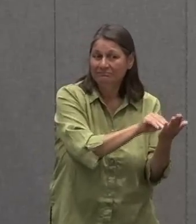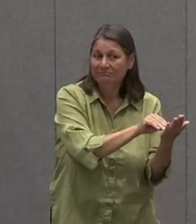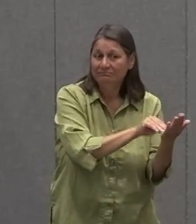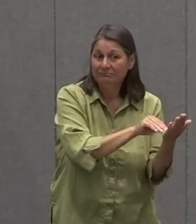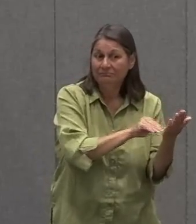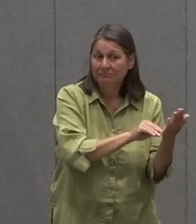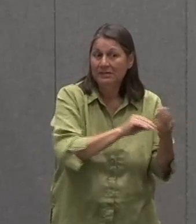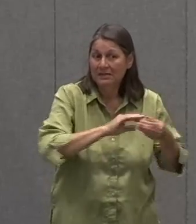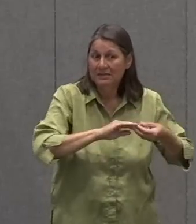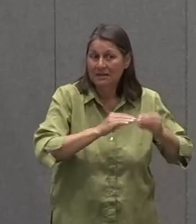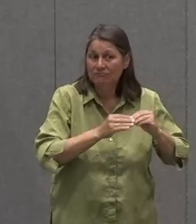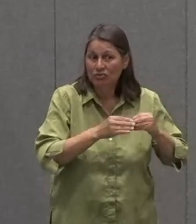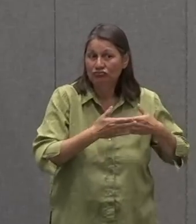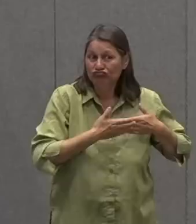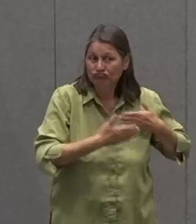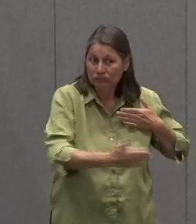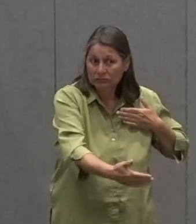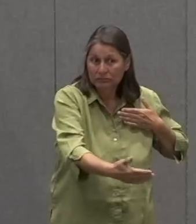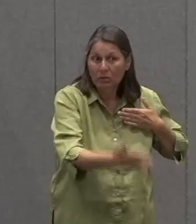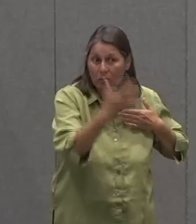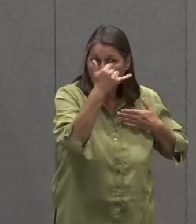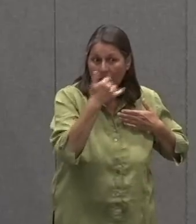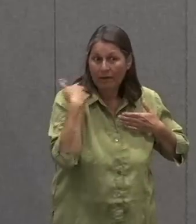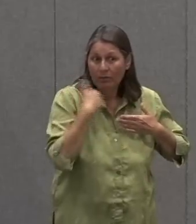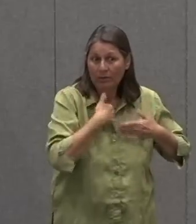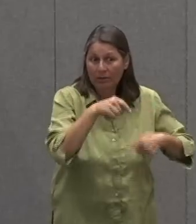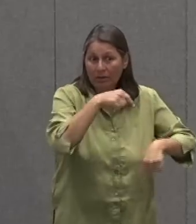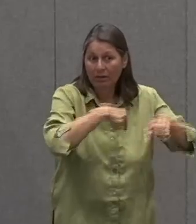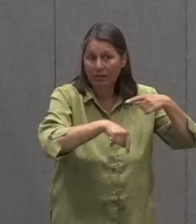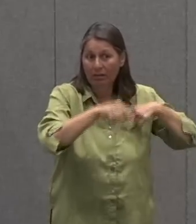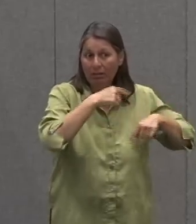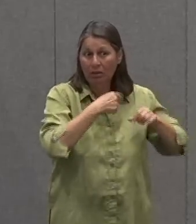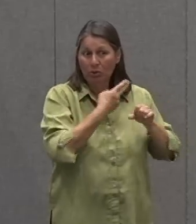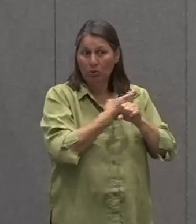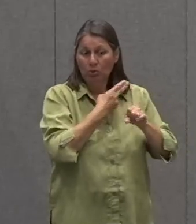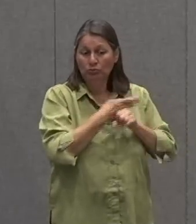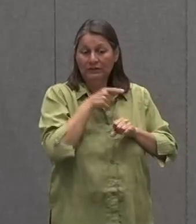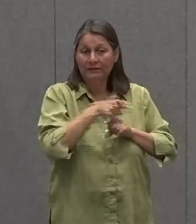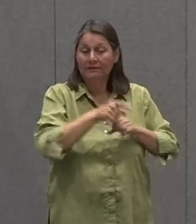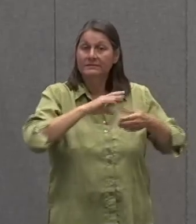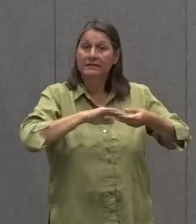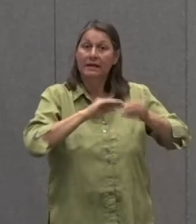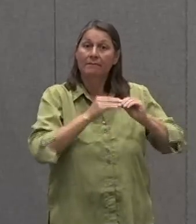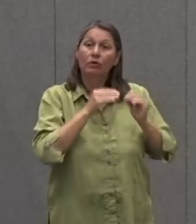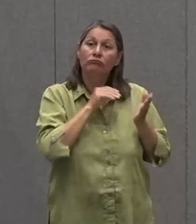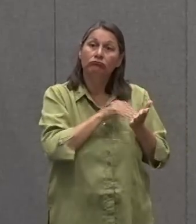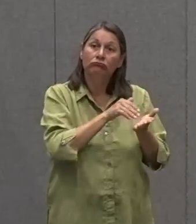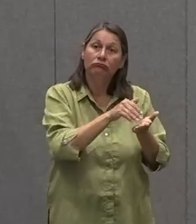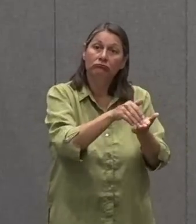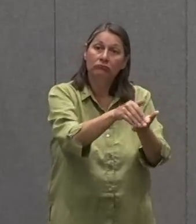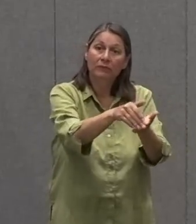because we will routinely go back to this Number of the Day, and be talking about different characteristics